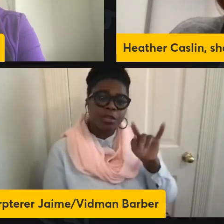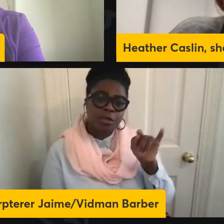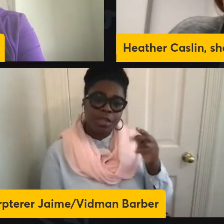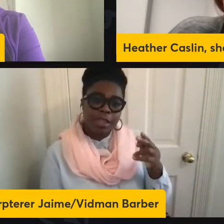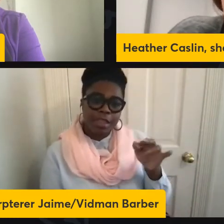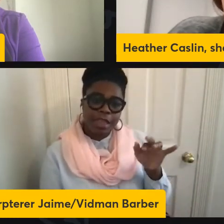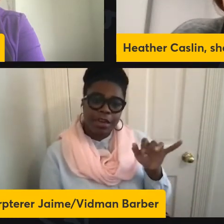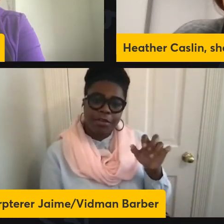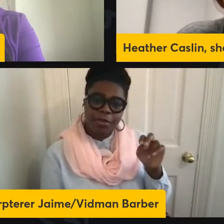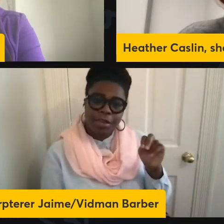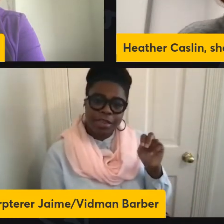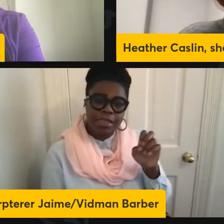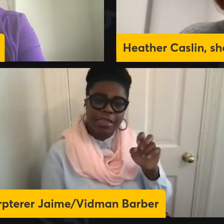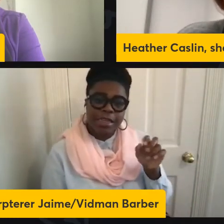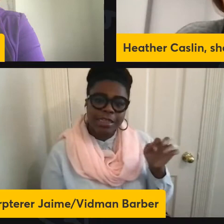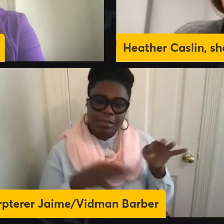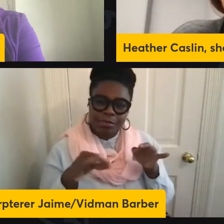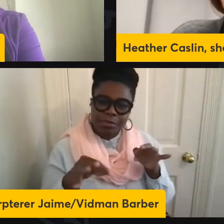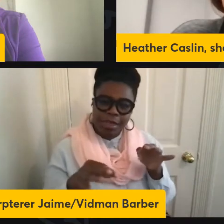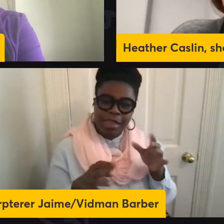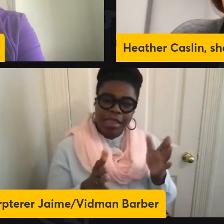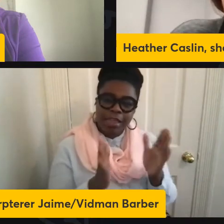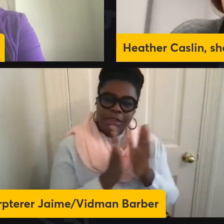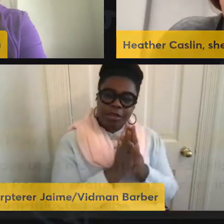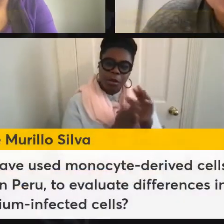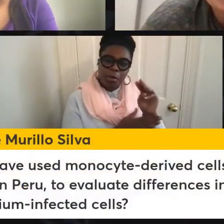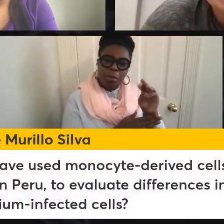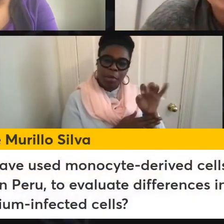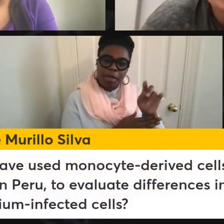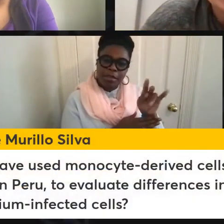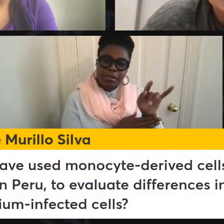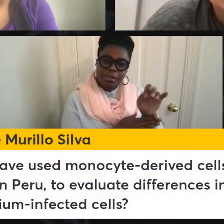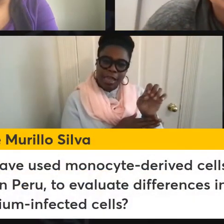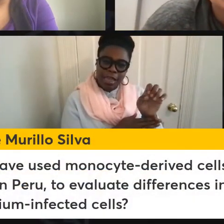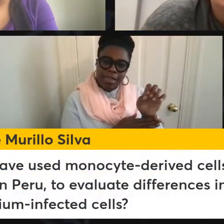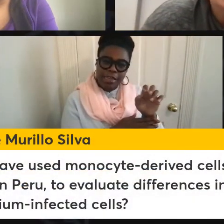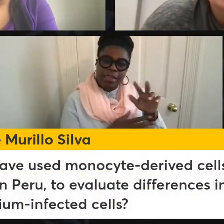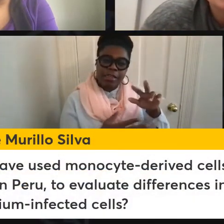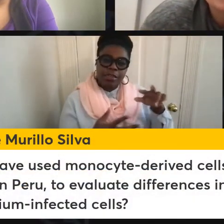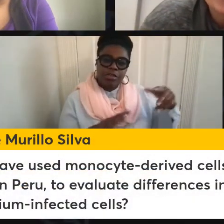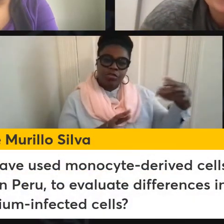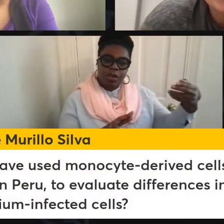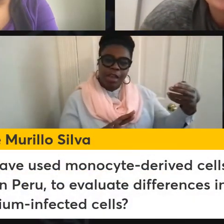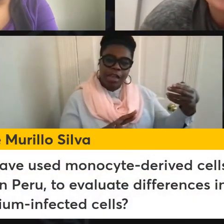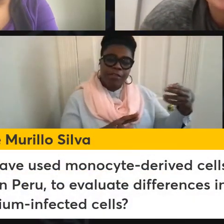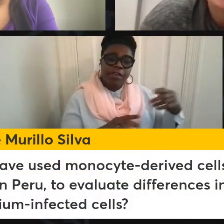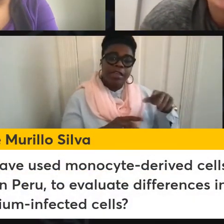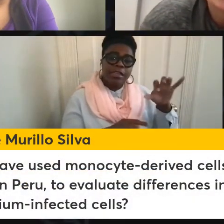Silva said can you have used monocyte derived cells from the people genotyped in Peru to evaluate differences in gene